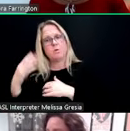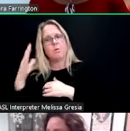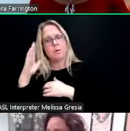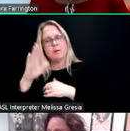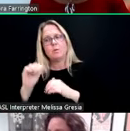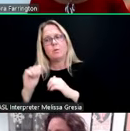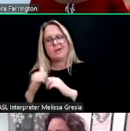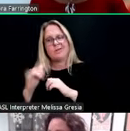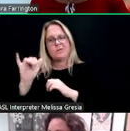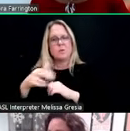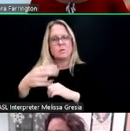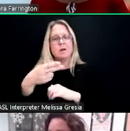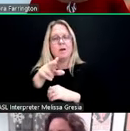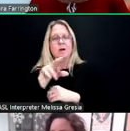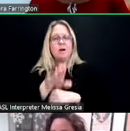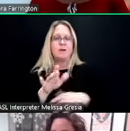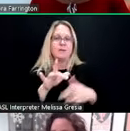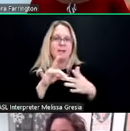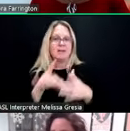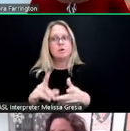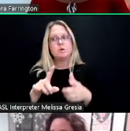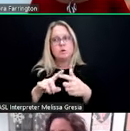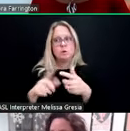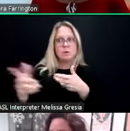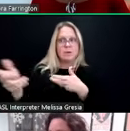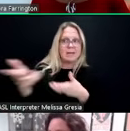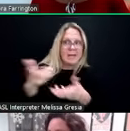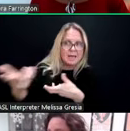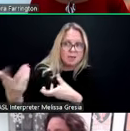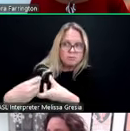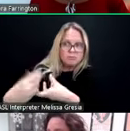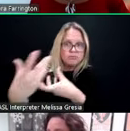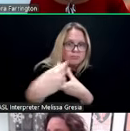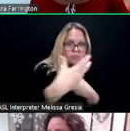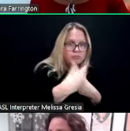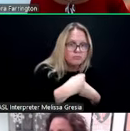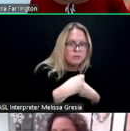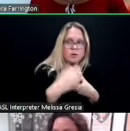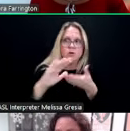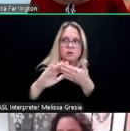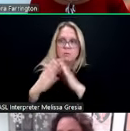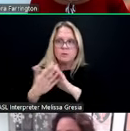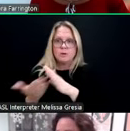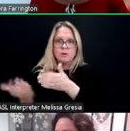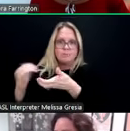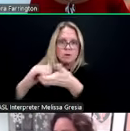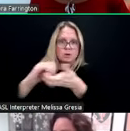hub leads to engage with community partners to make sure that they have a have a voice.